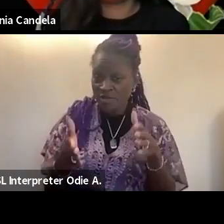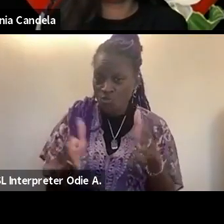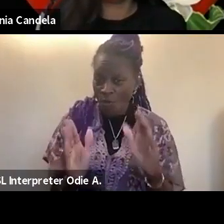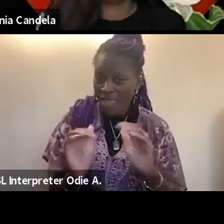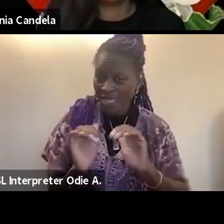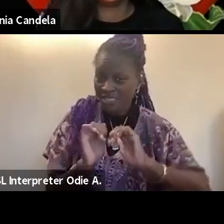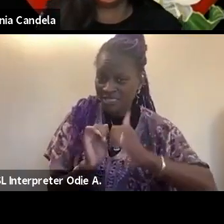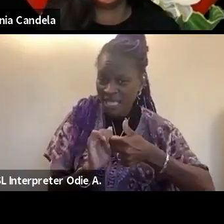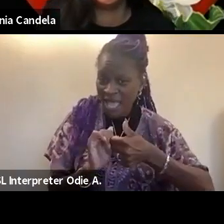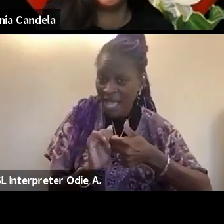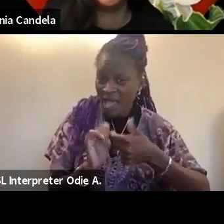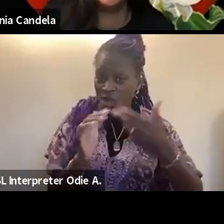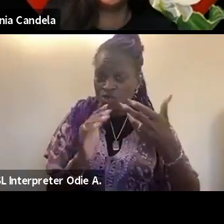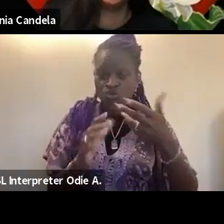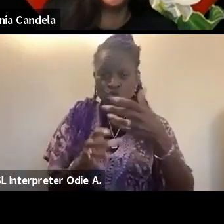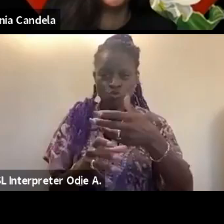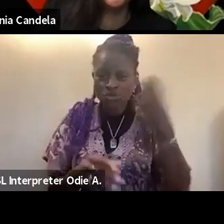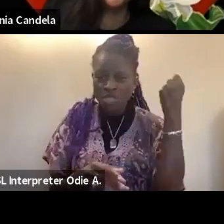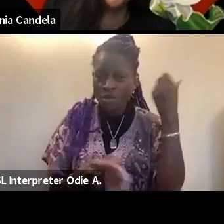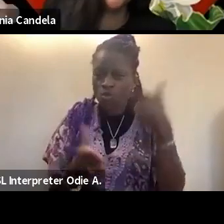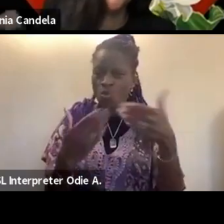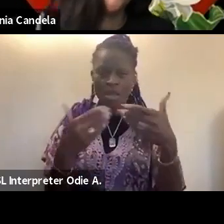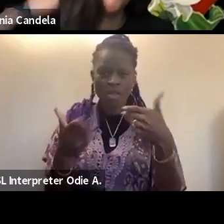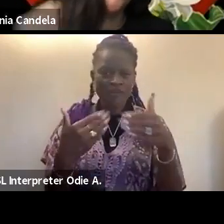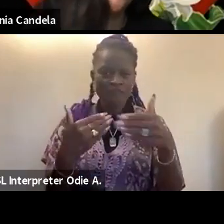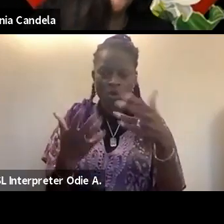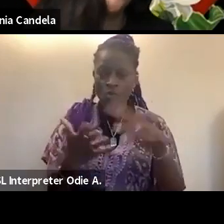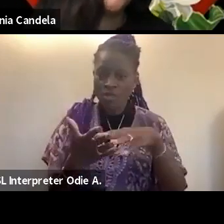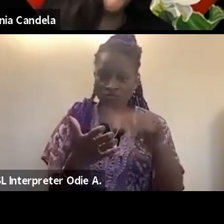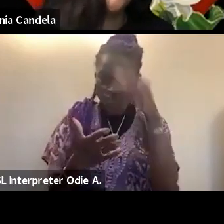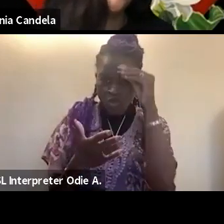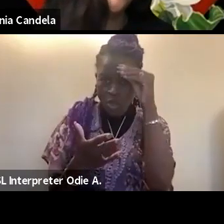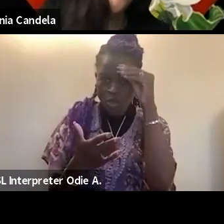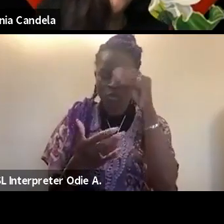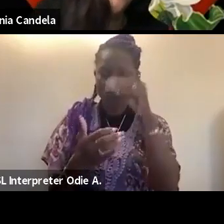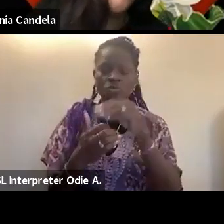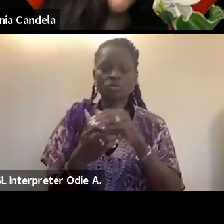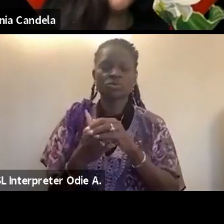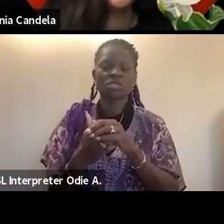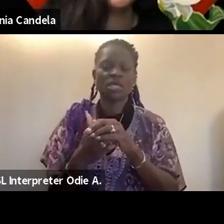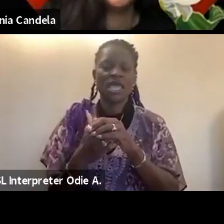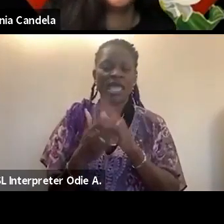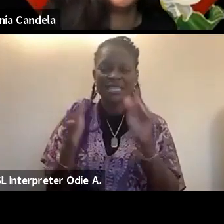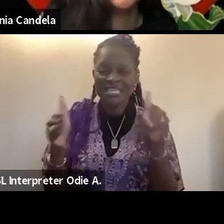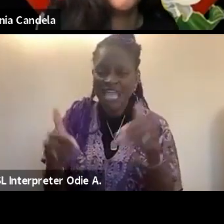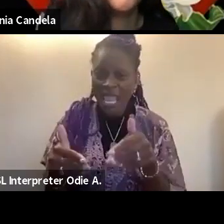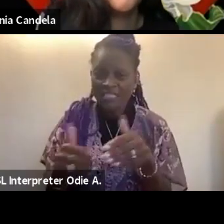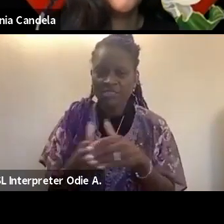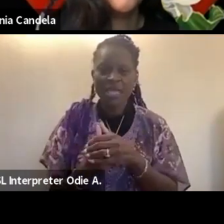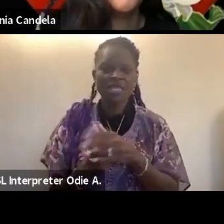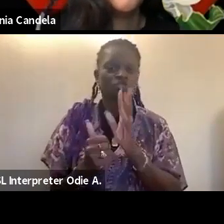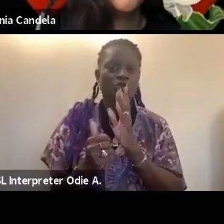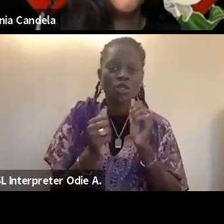to take what we've learned throughout the pandemic, the ways in which we're doing outreach and engagement and talking to people and making sure that